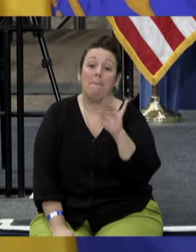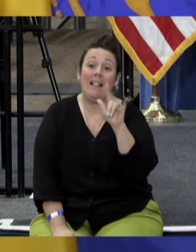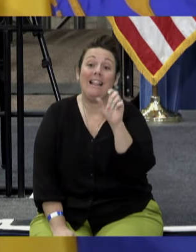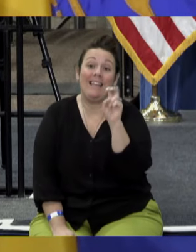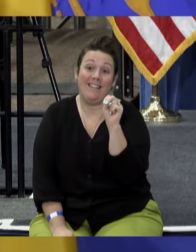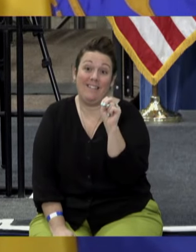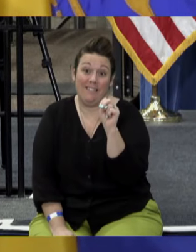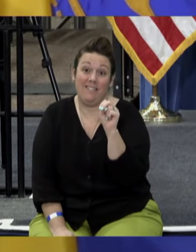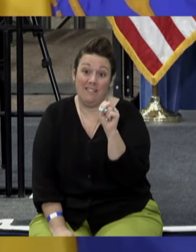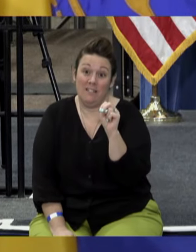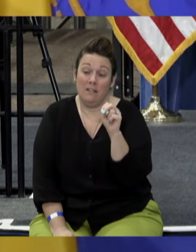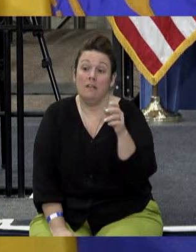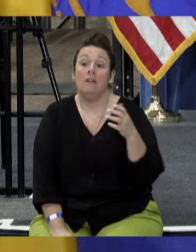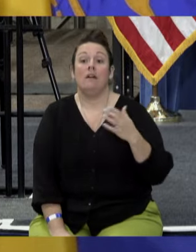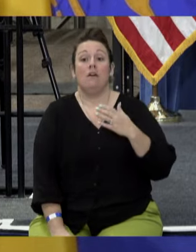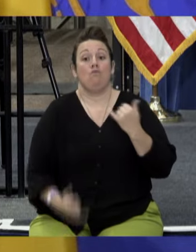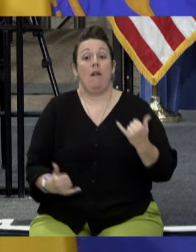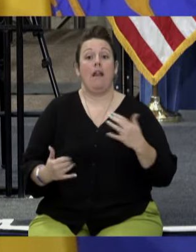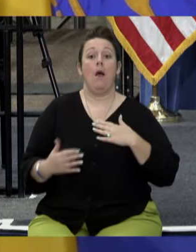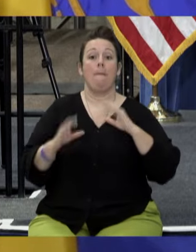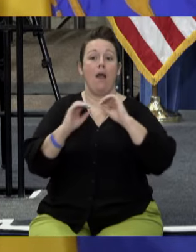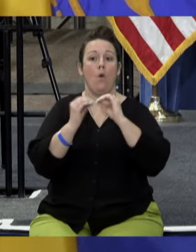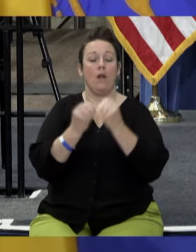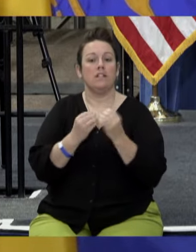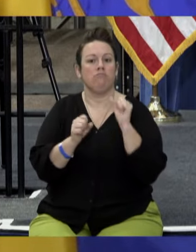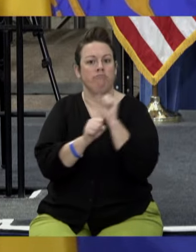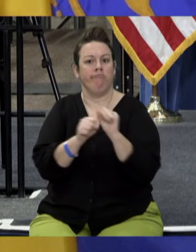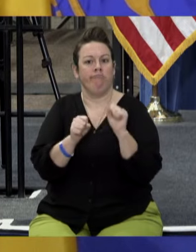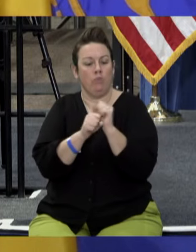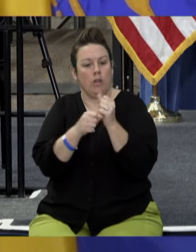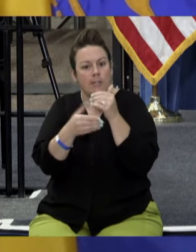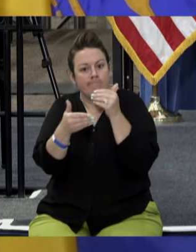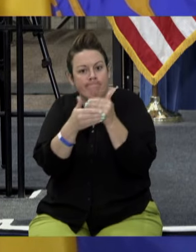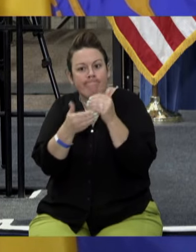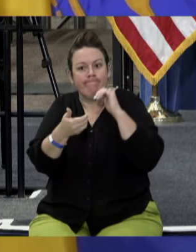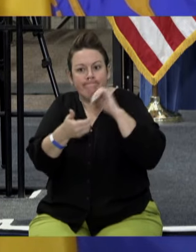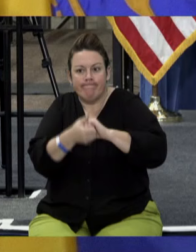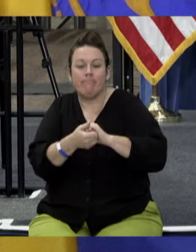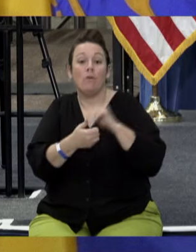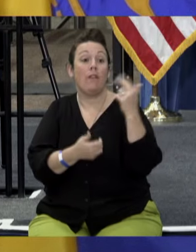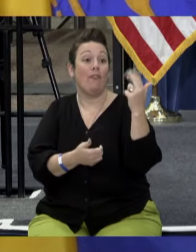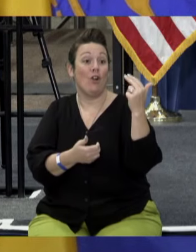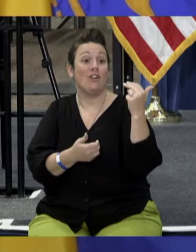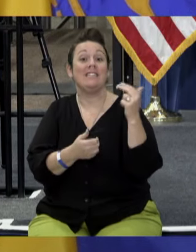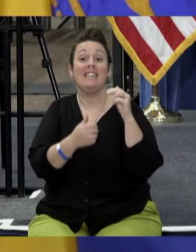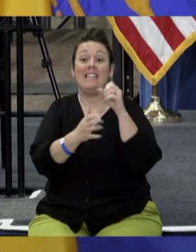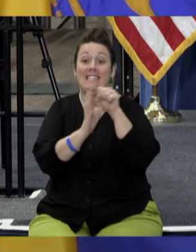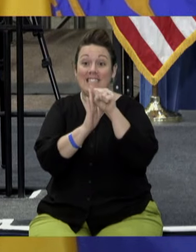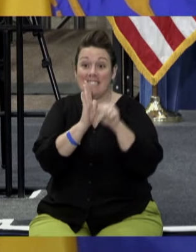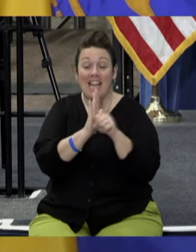So right now, my organization is working very closely with 13 states who applied and were